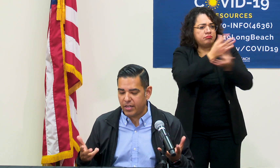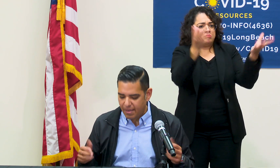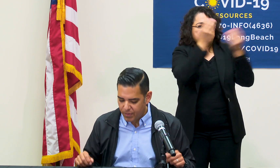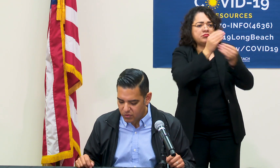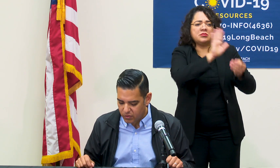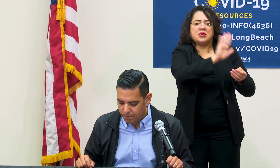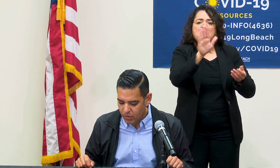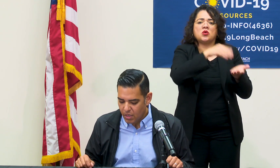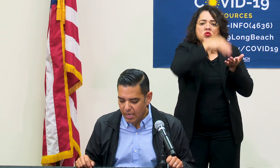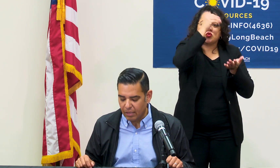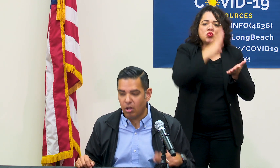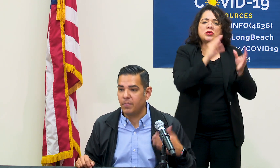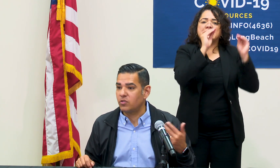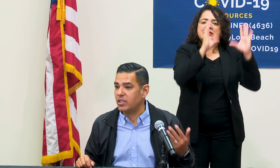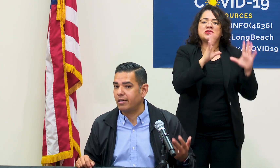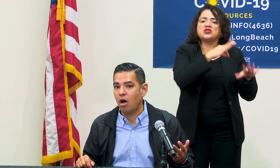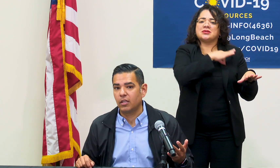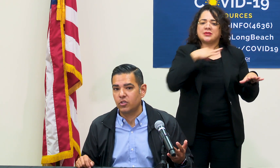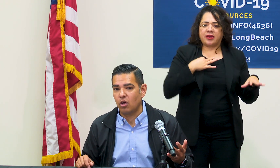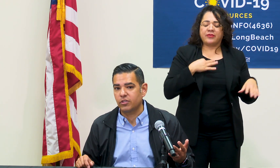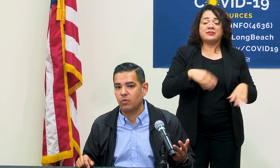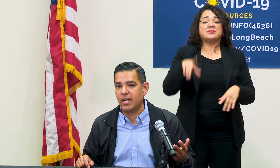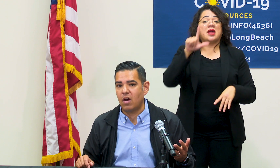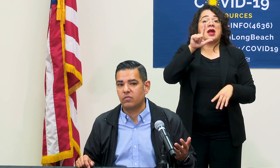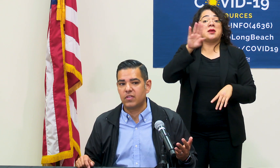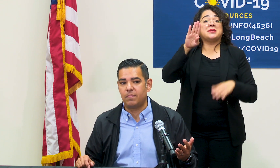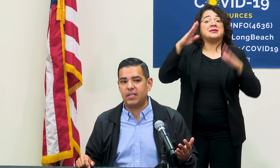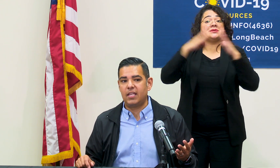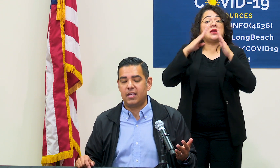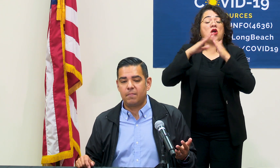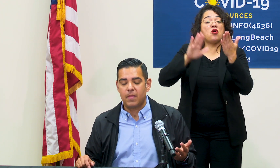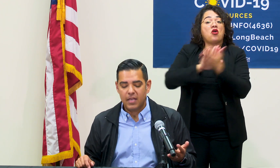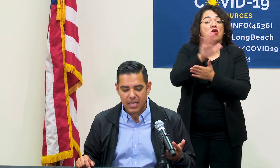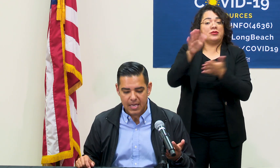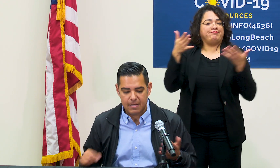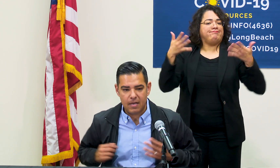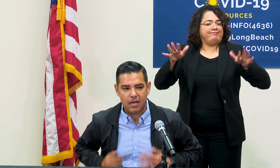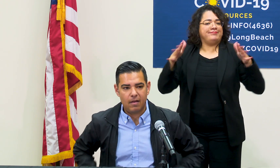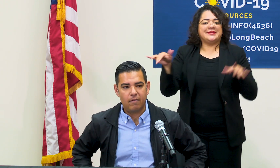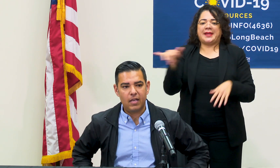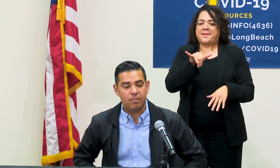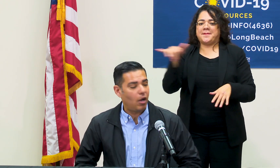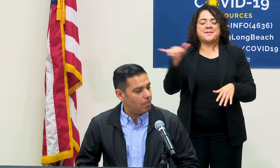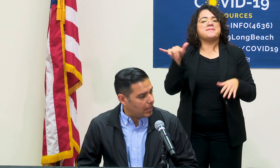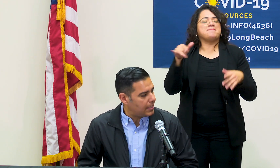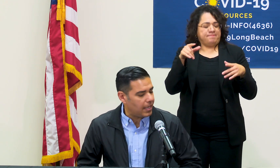campus. Long Beach City College also announced that beginning on Monday